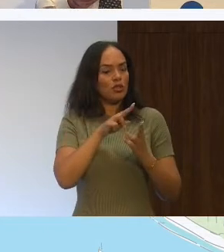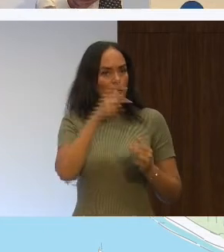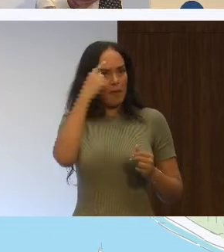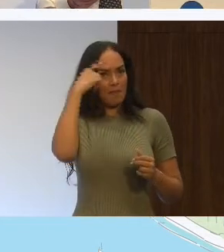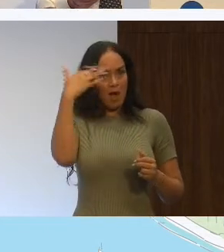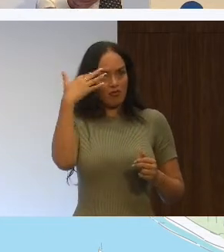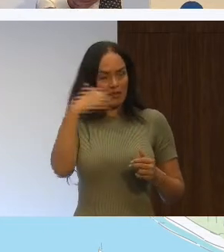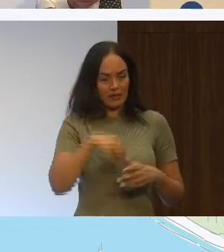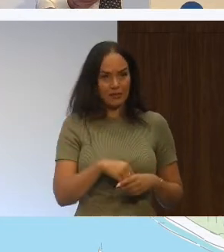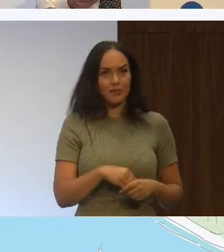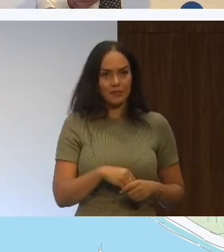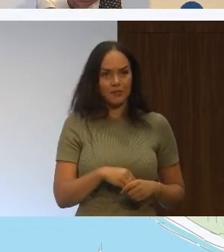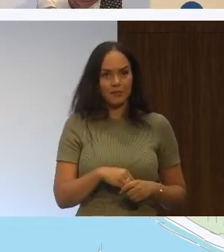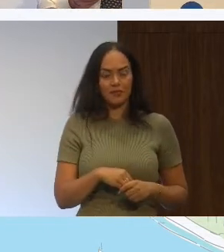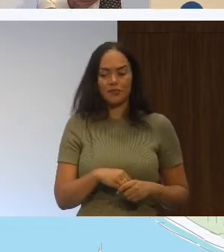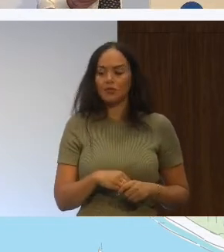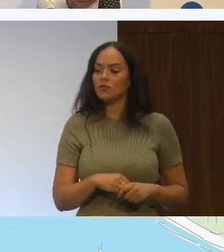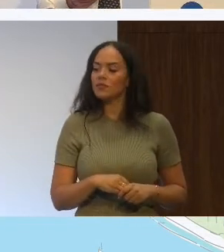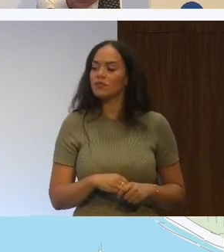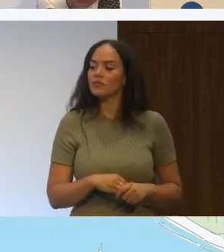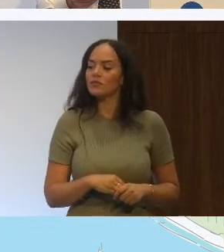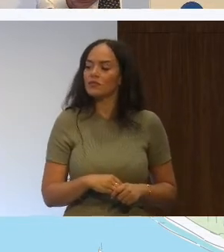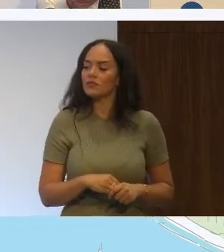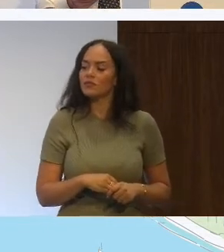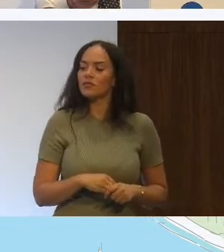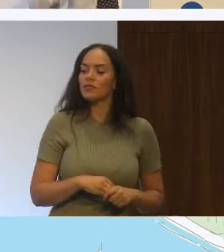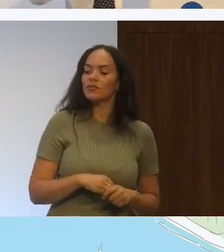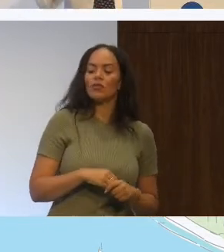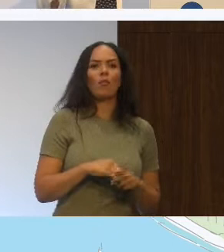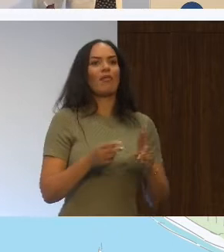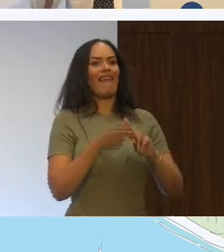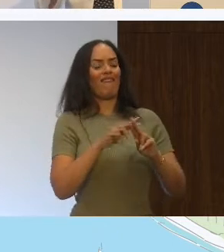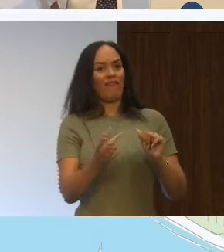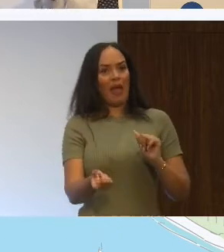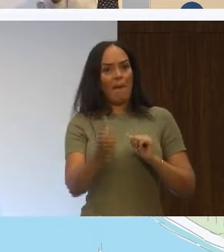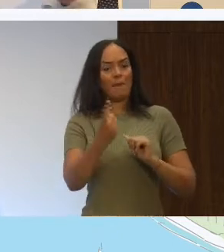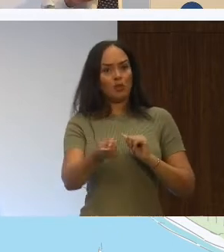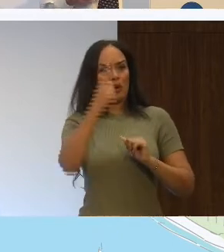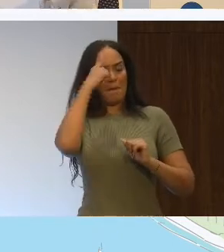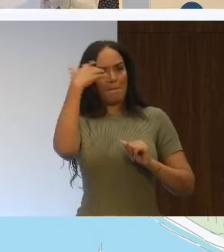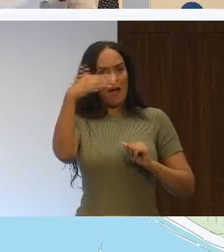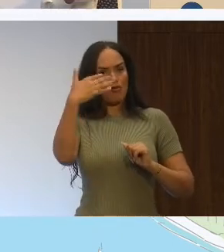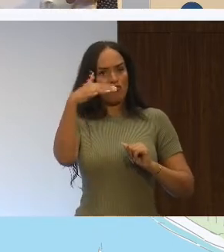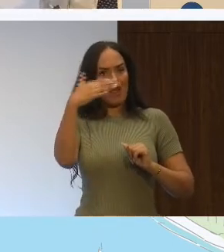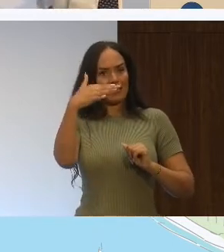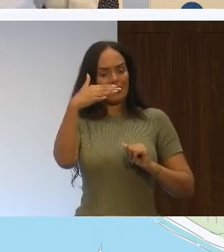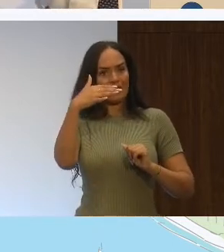If you have episodic migraine, then on average about 50% of people will get better by about 50%.